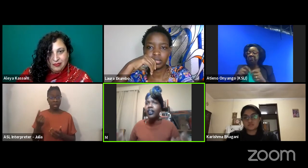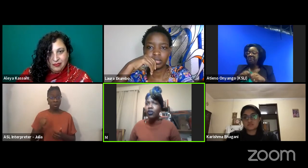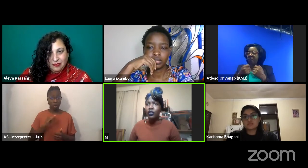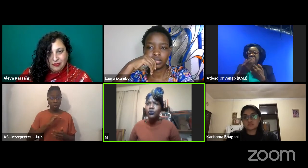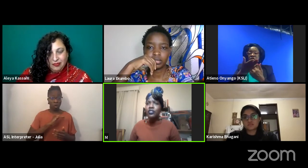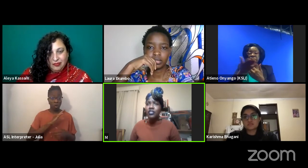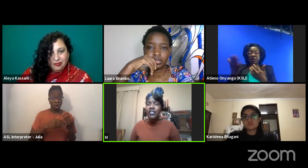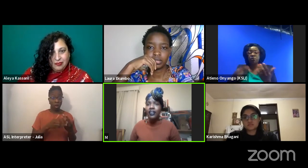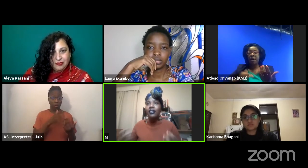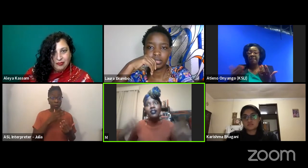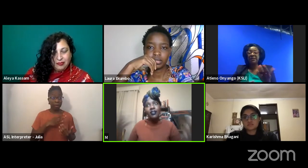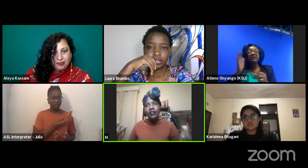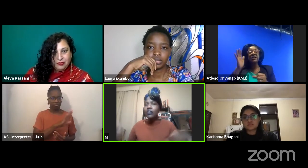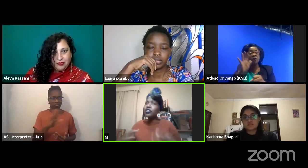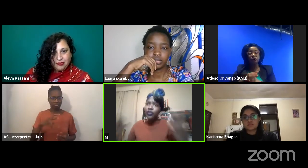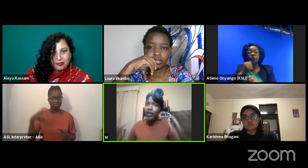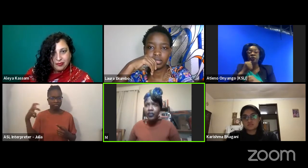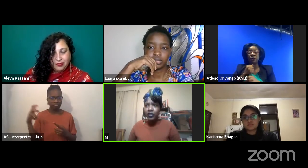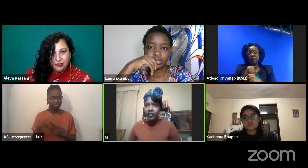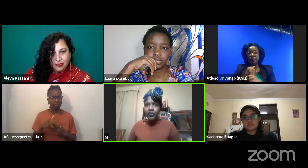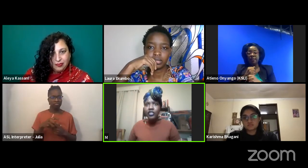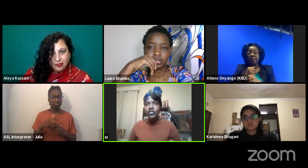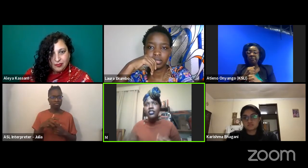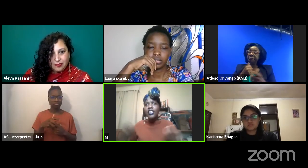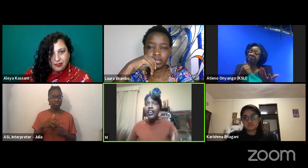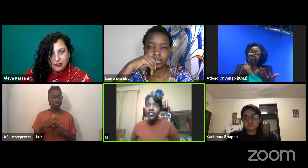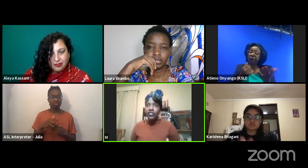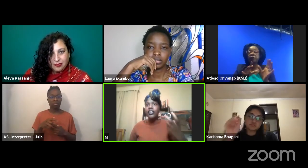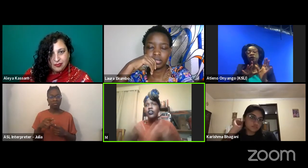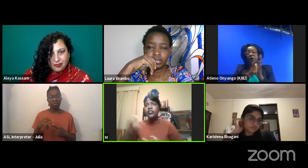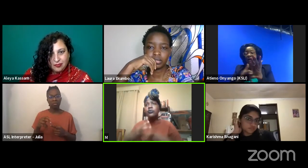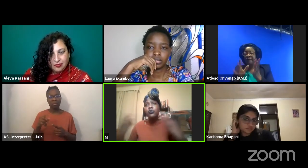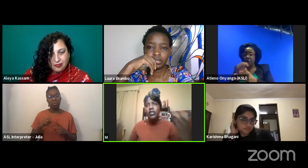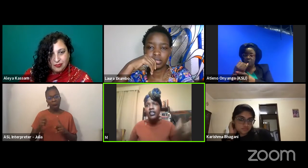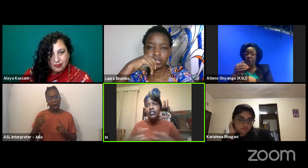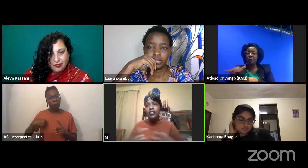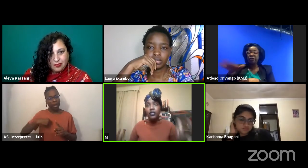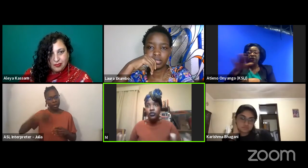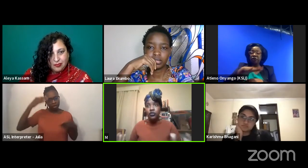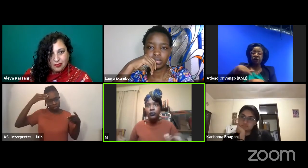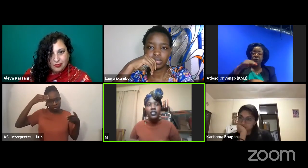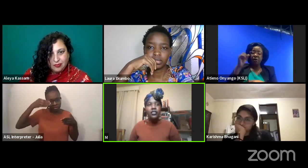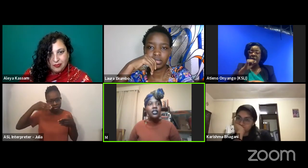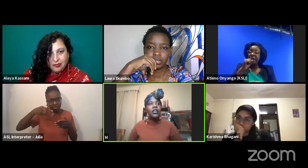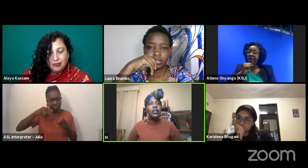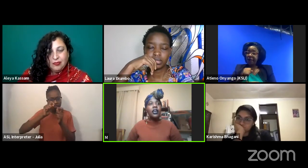and a lot to do with just like geographical considerations age, like trying to really get a spectrum, right?